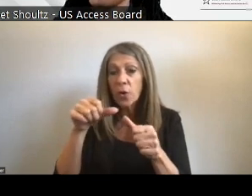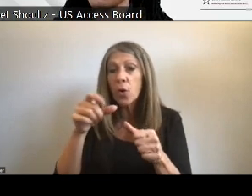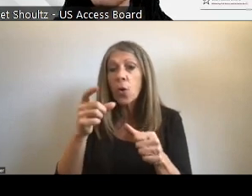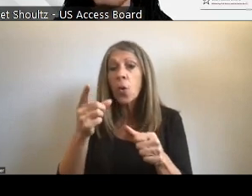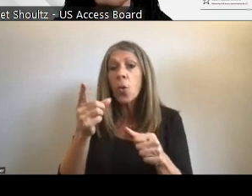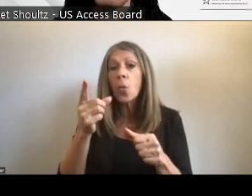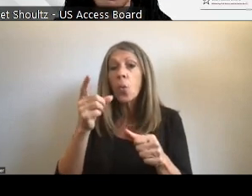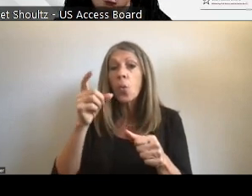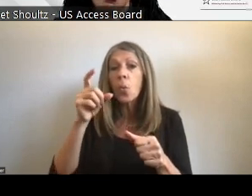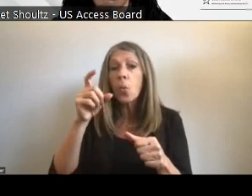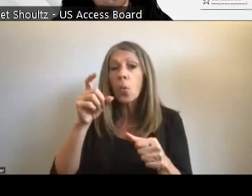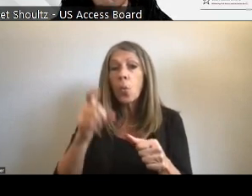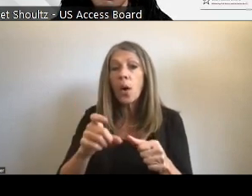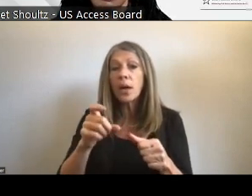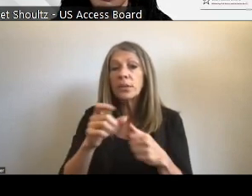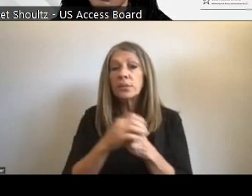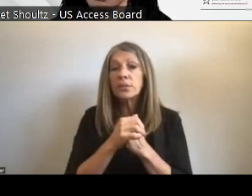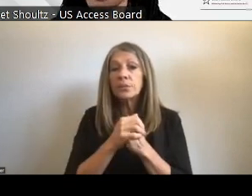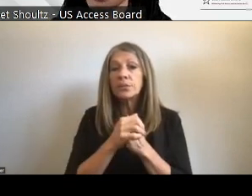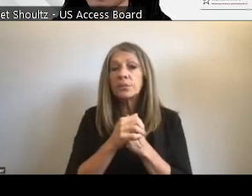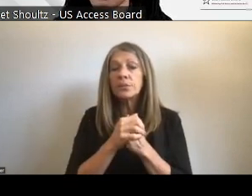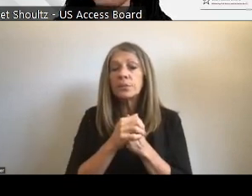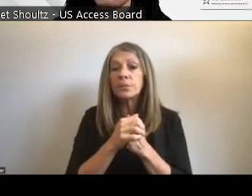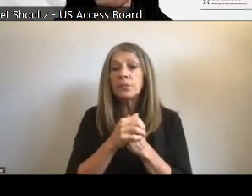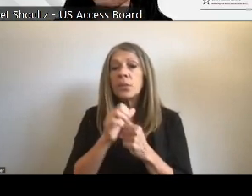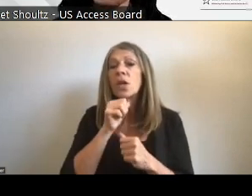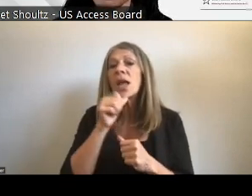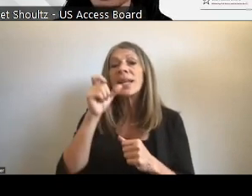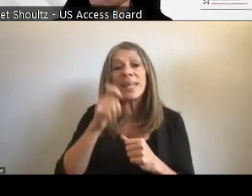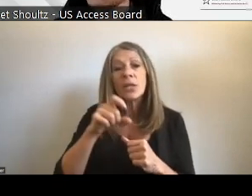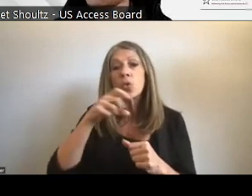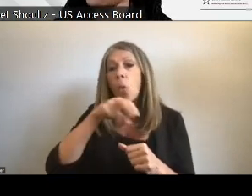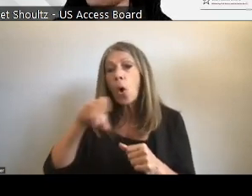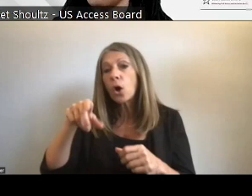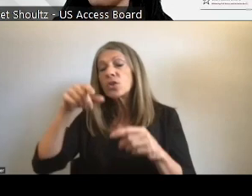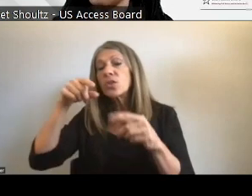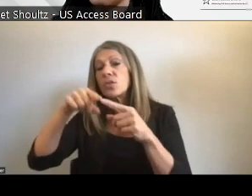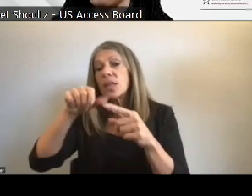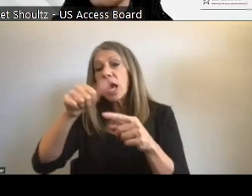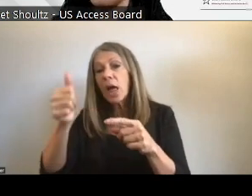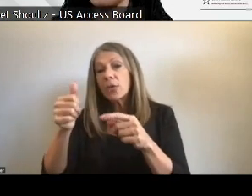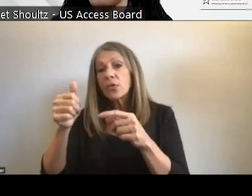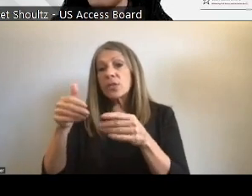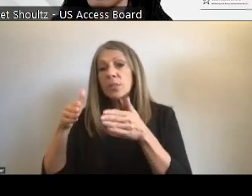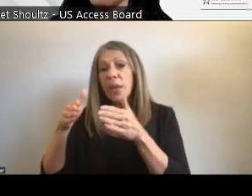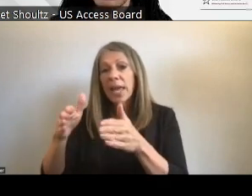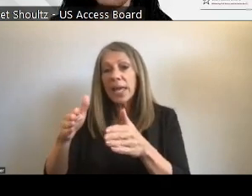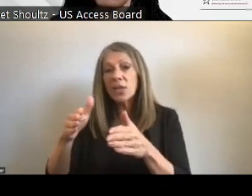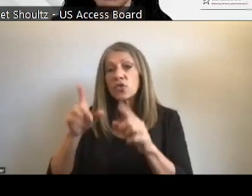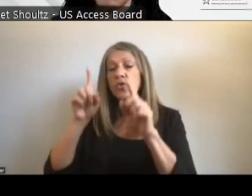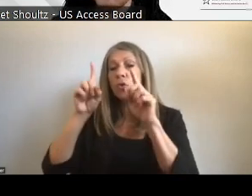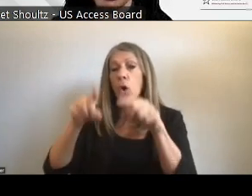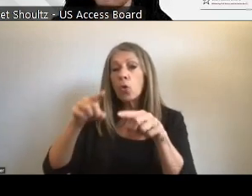traverse the accessible space next to them in order to get onto the pedestrian access route.